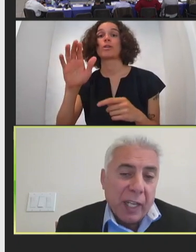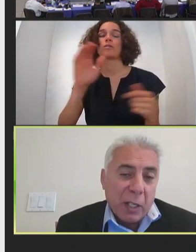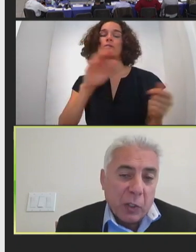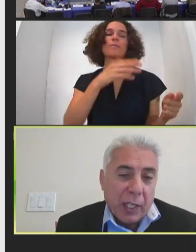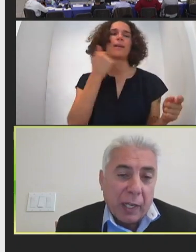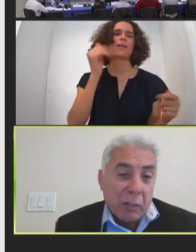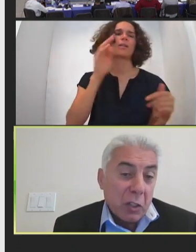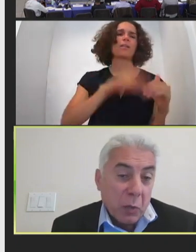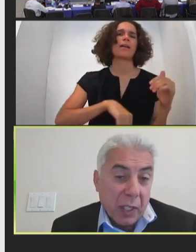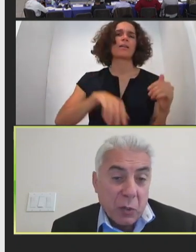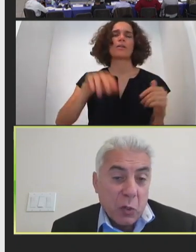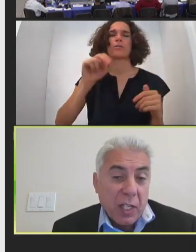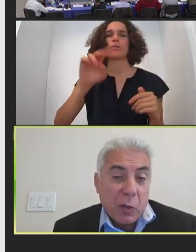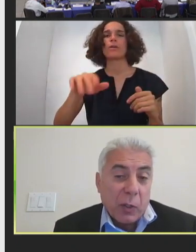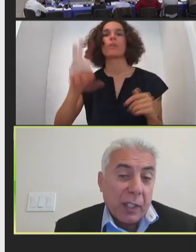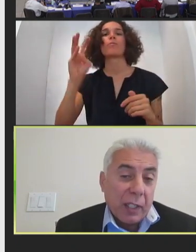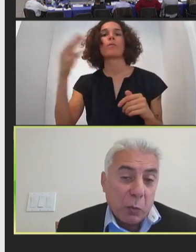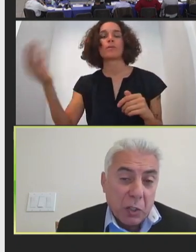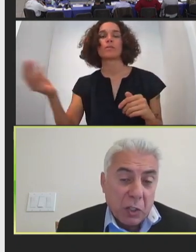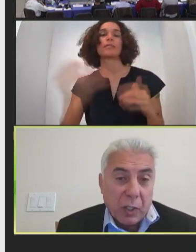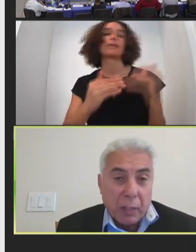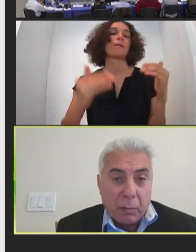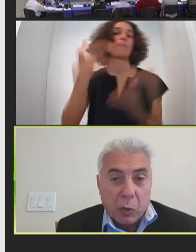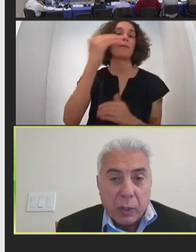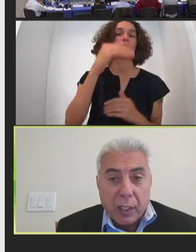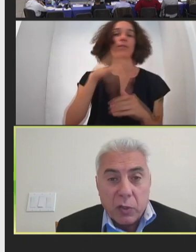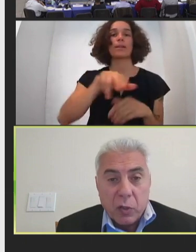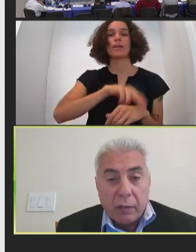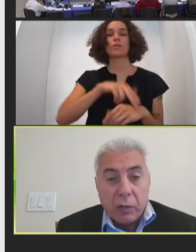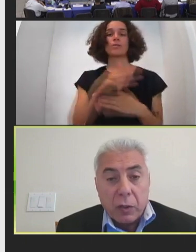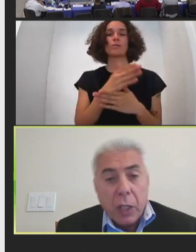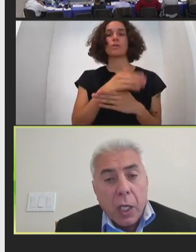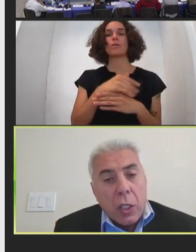national average. Whereas North Carolina and Washington are below the national level. So,